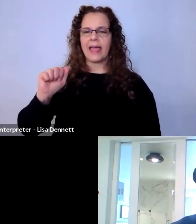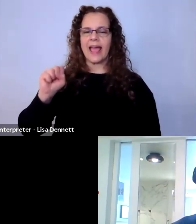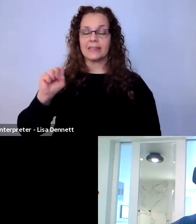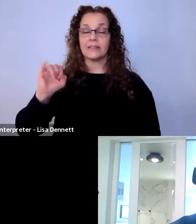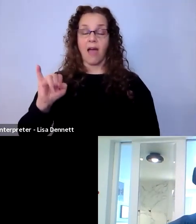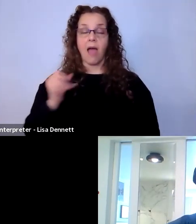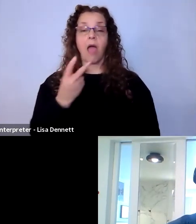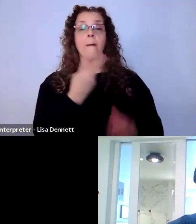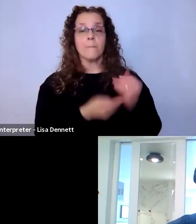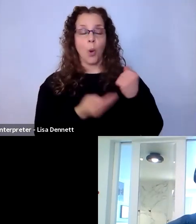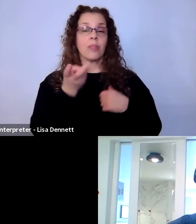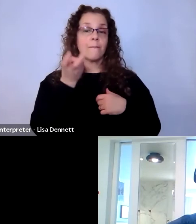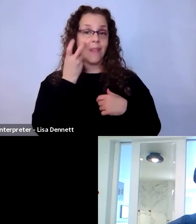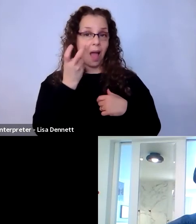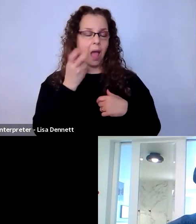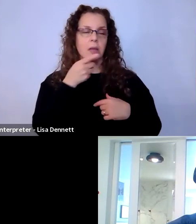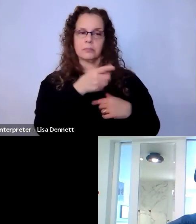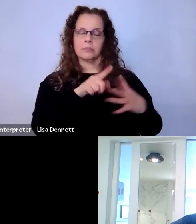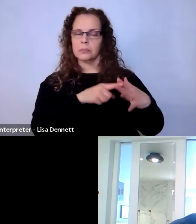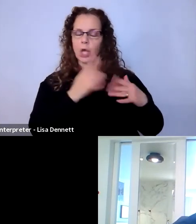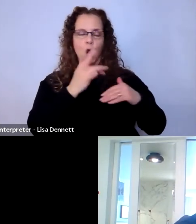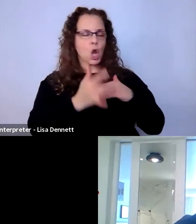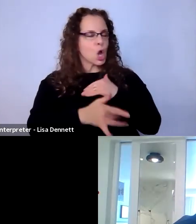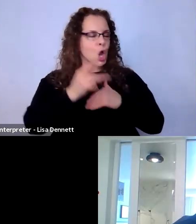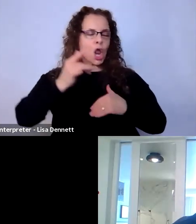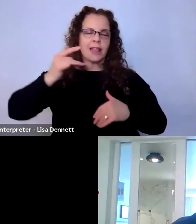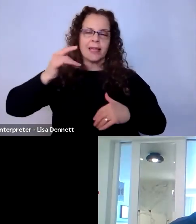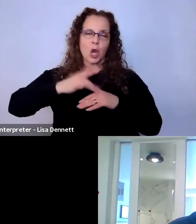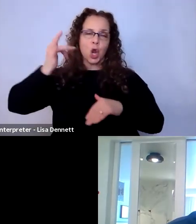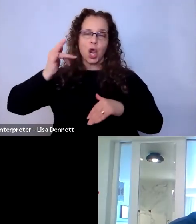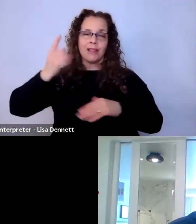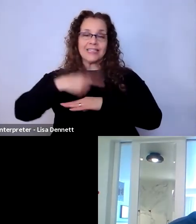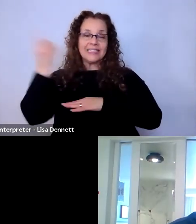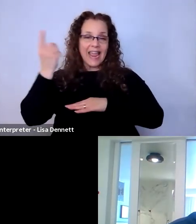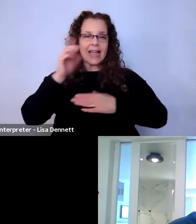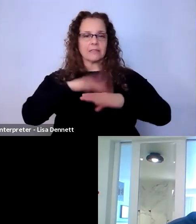accessibility in the early days of online learning there's the shout out. Jennison Asuncion: Absolutely, I know.